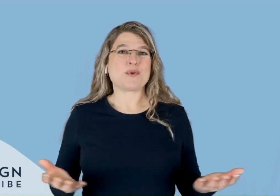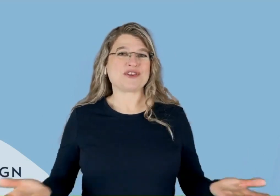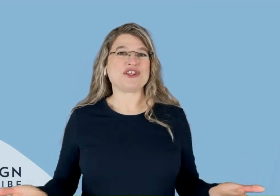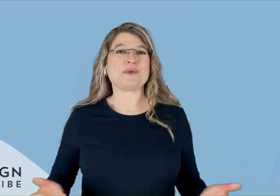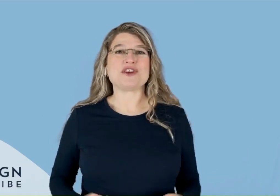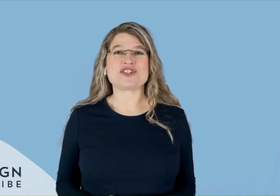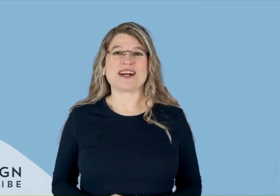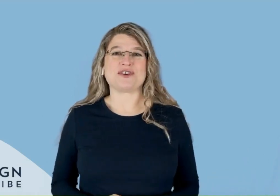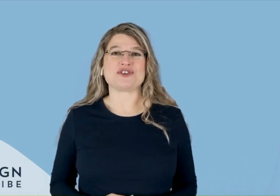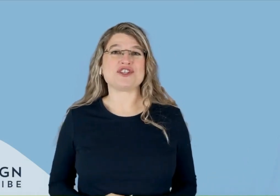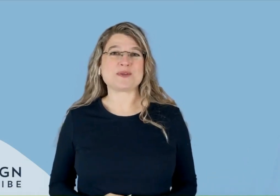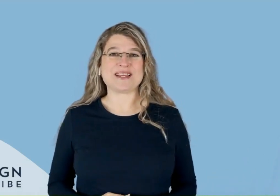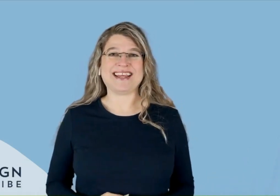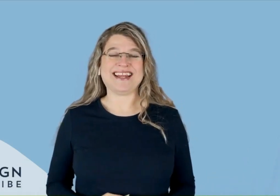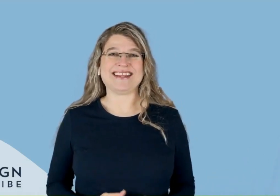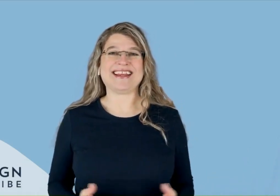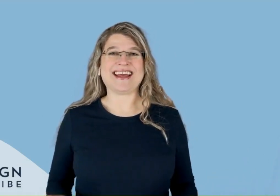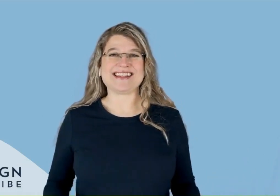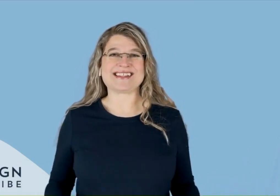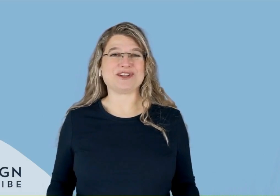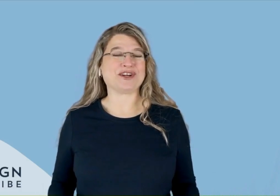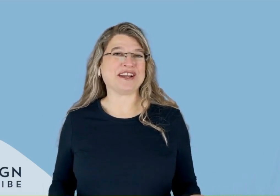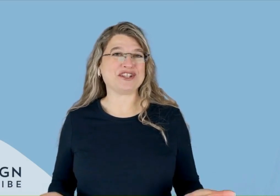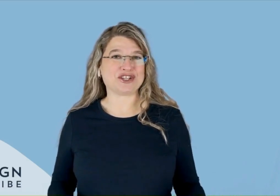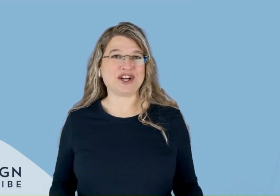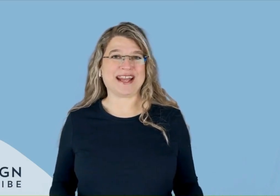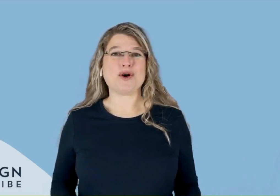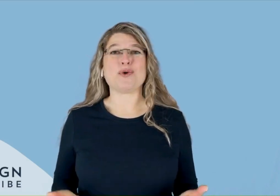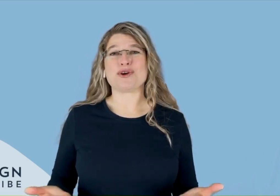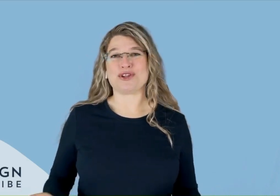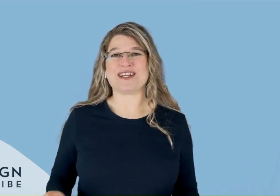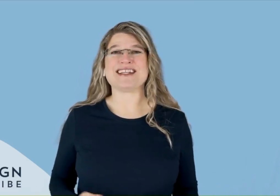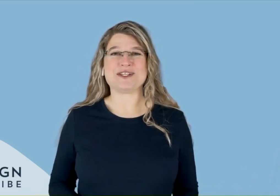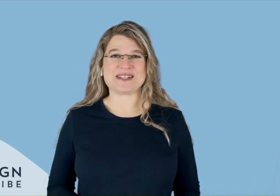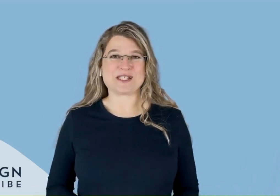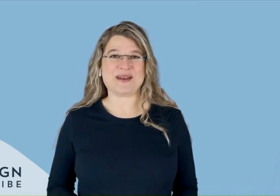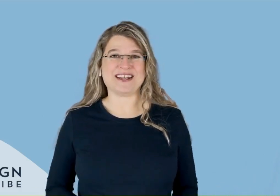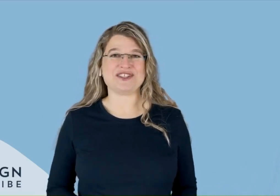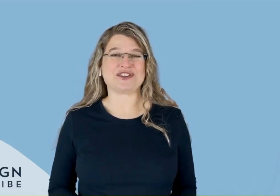Whether you or your child are just beginning the ASL learning journey or looking to expand your